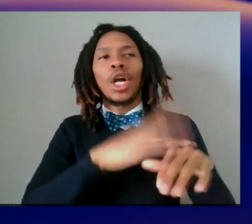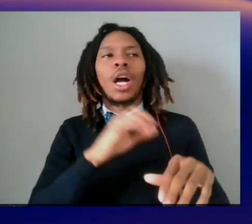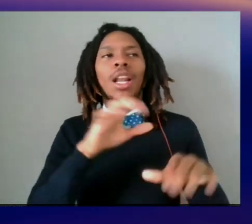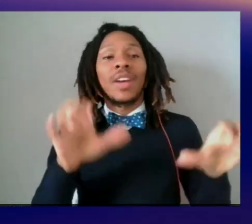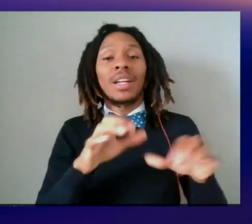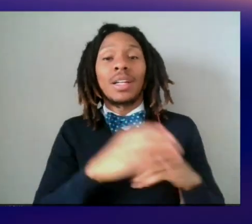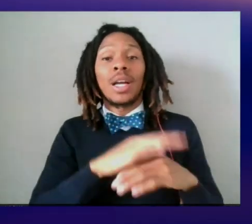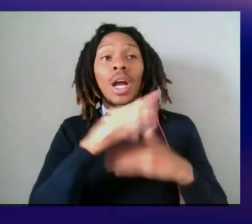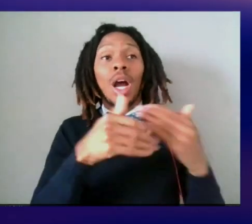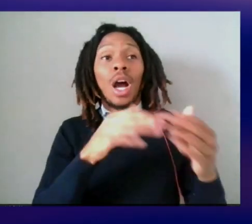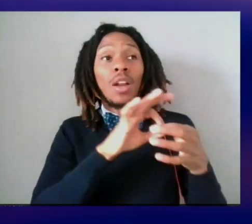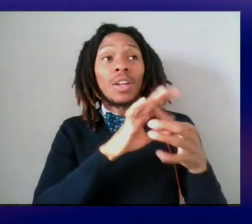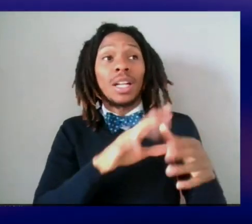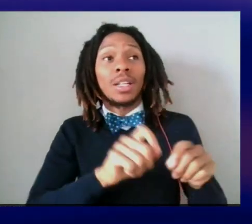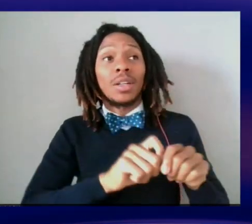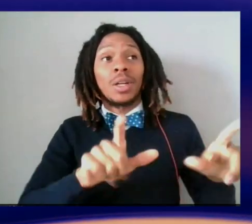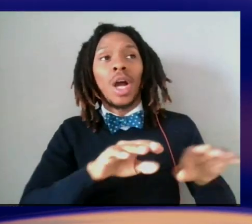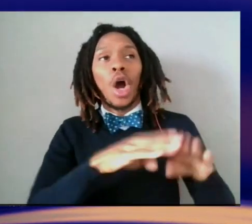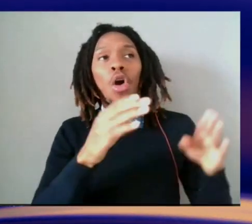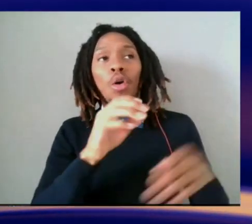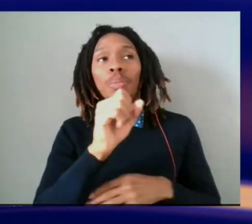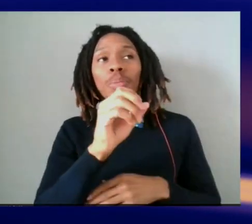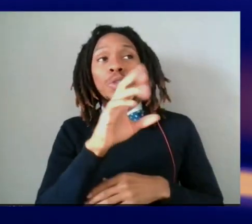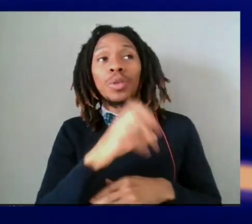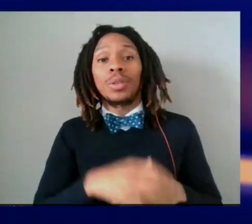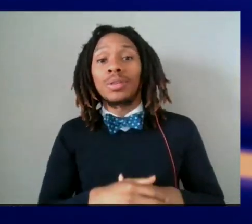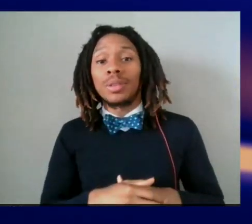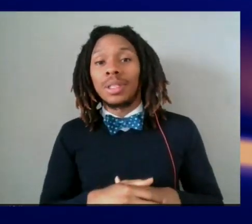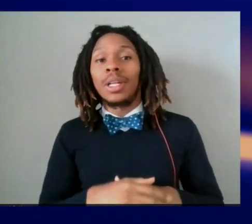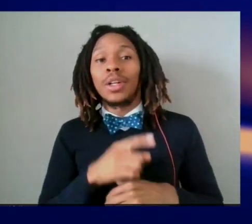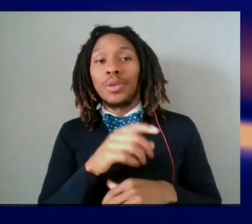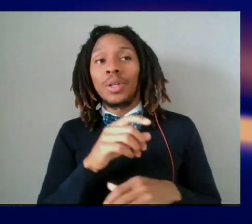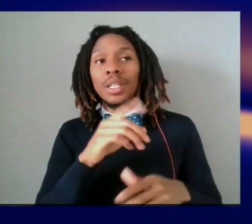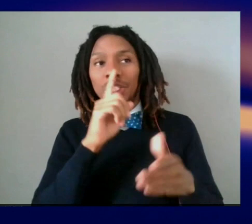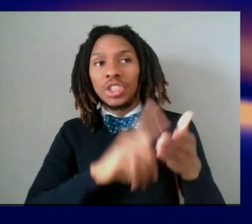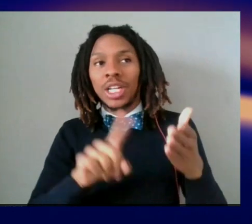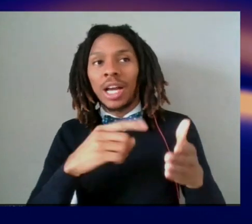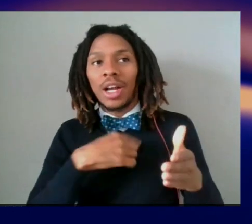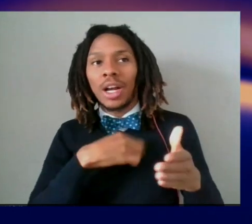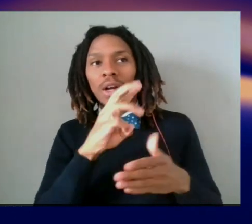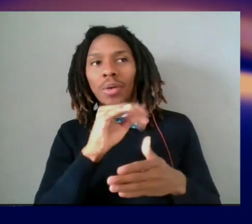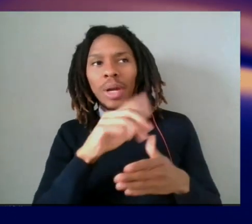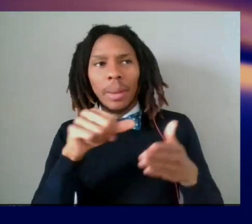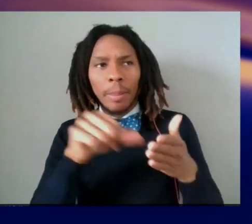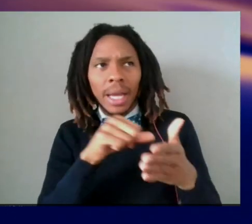we're releasing today are open source. So you can check out Athena page and dig into the source code, see how they work, modify them.